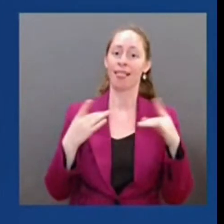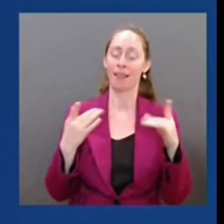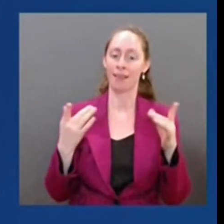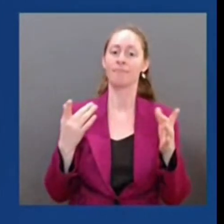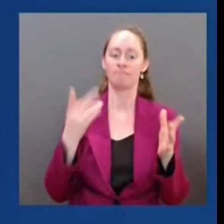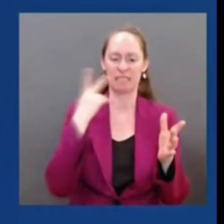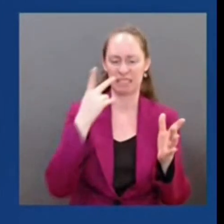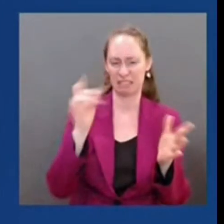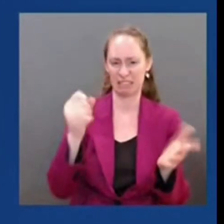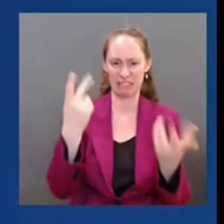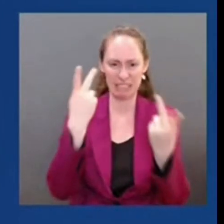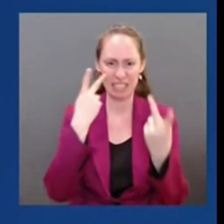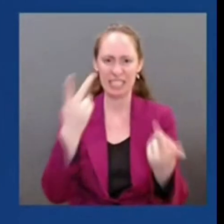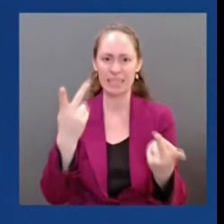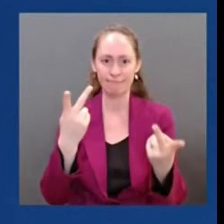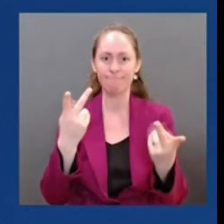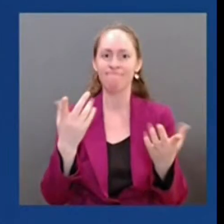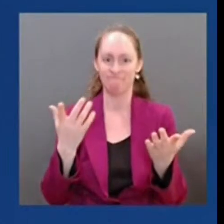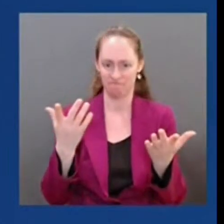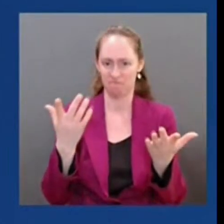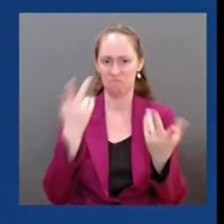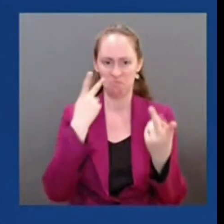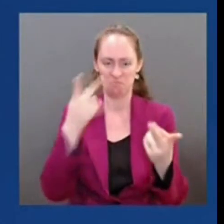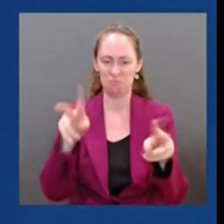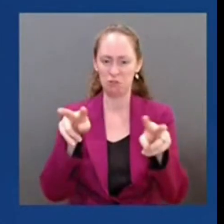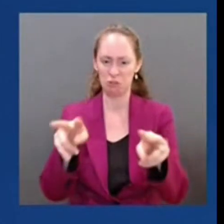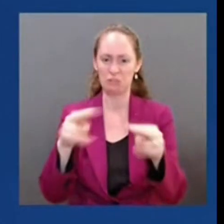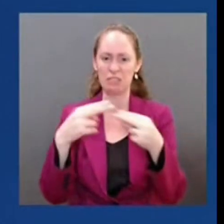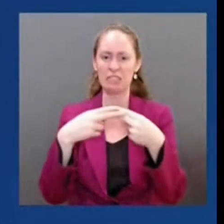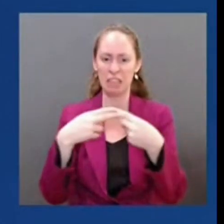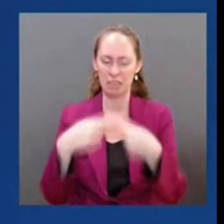INCREASE IN TRANSMISSIBILITY